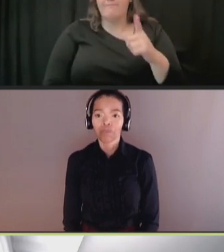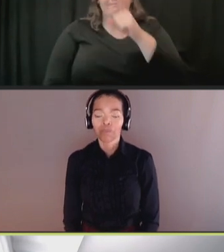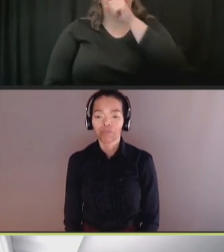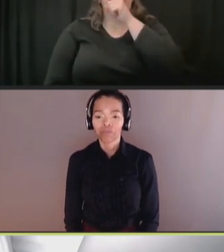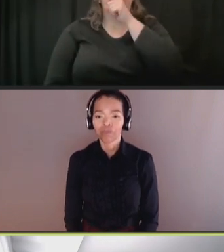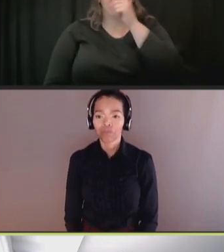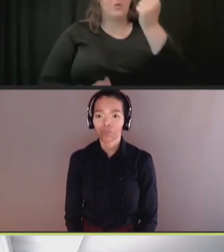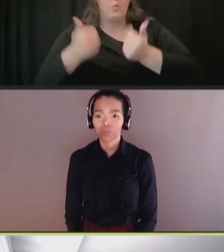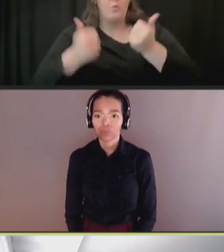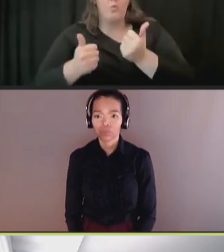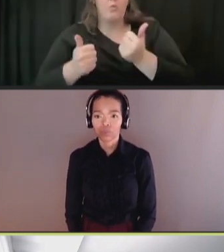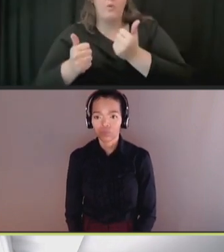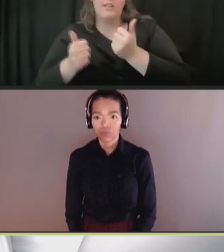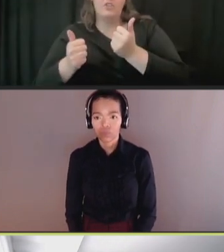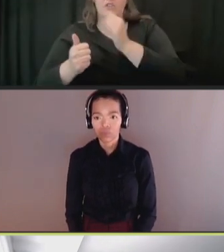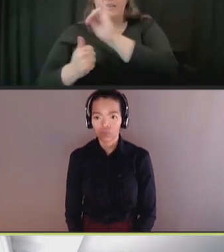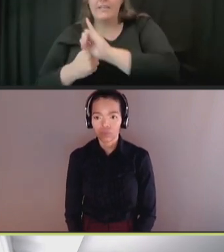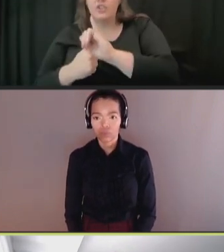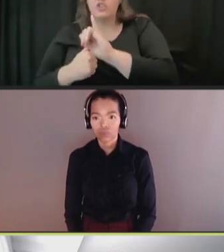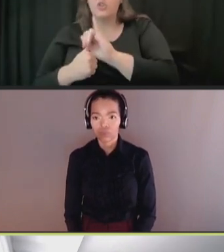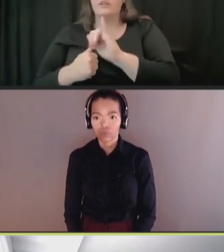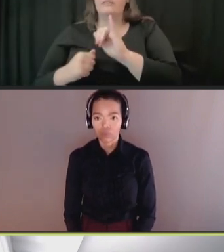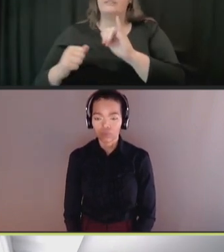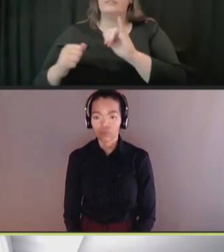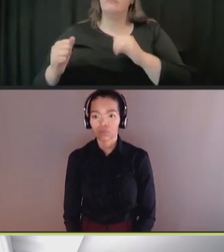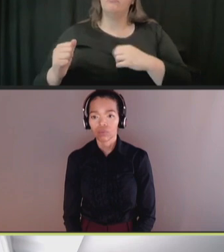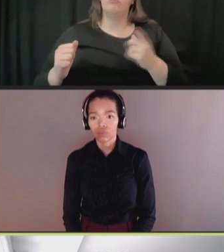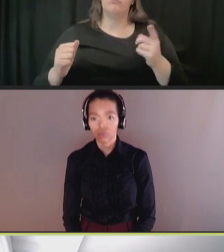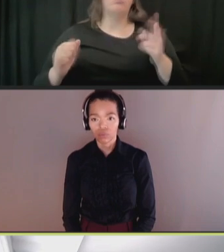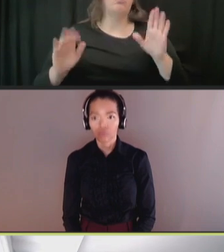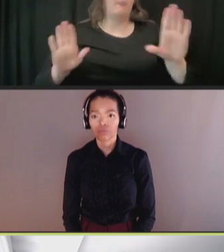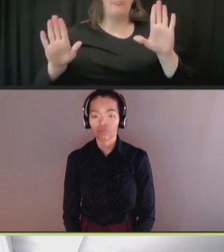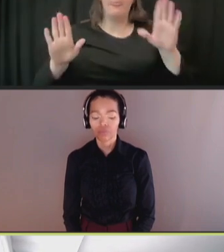or why they view things this way. We have merely heard from some of our plans that